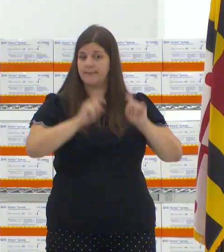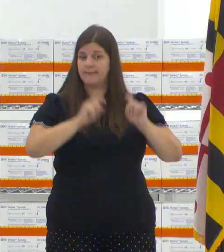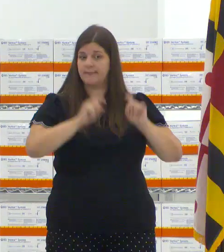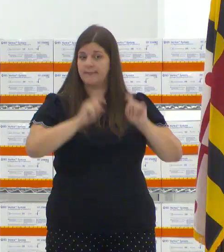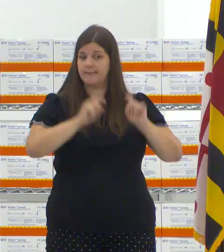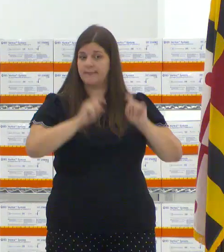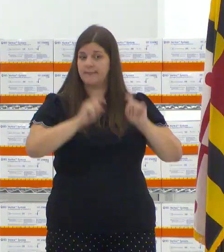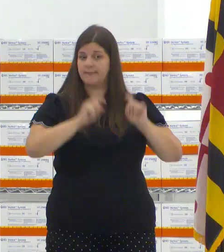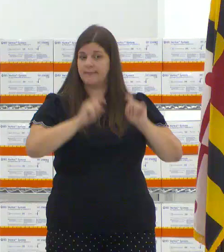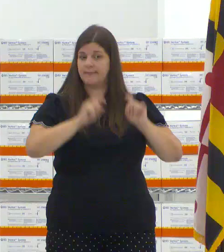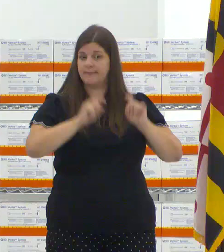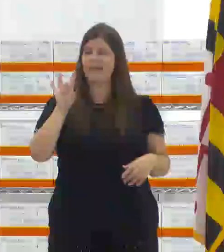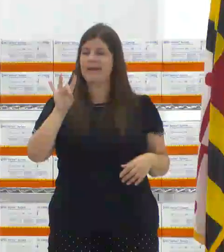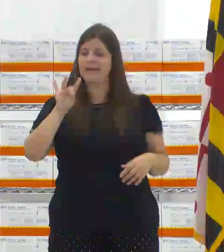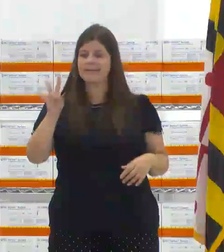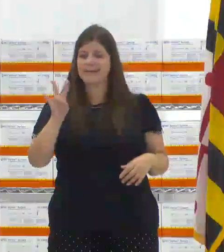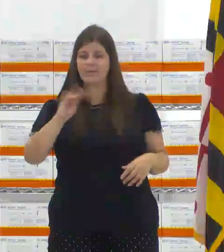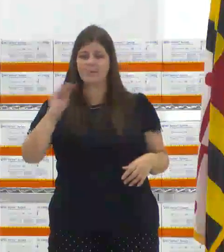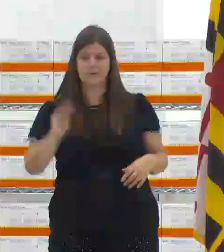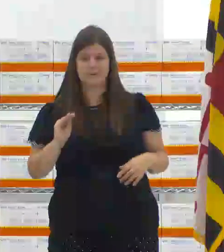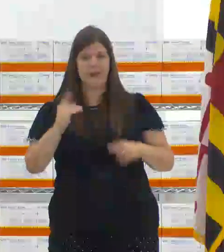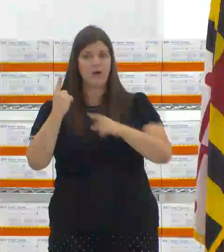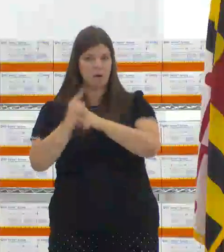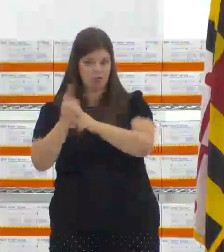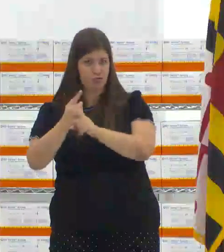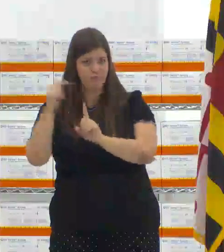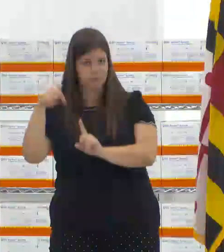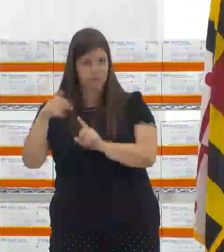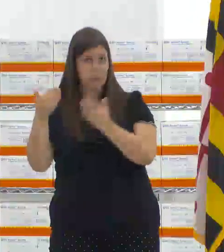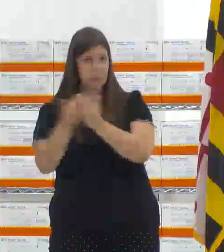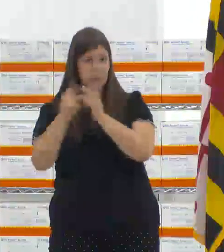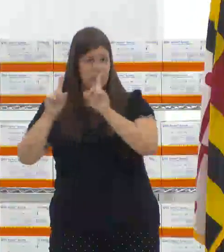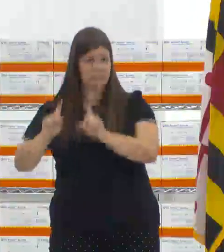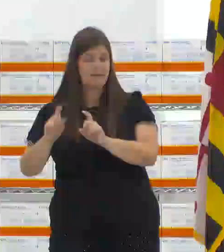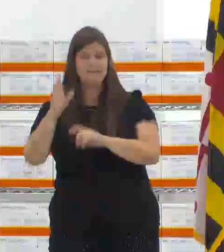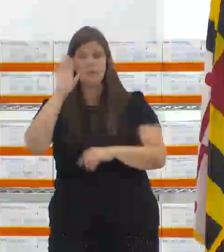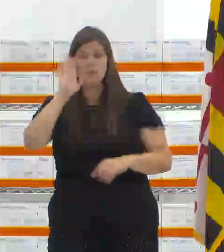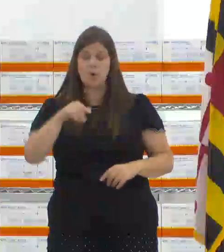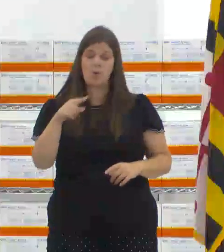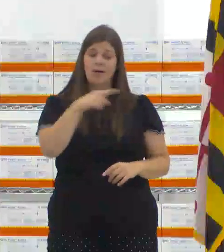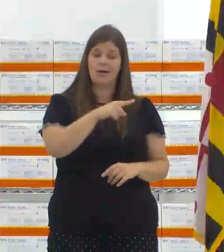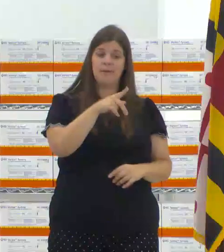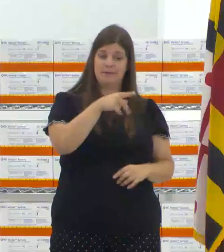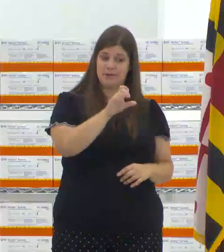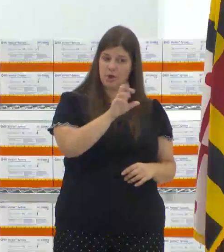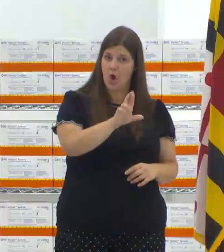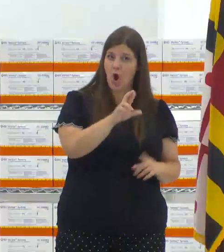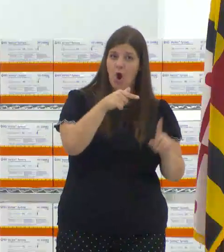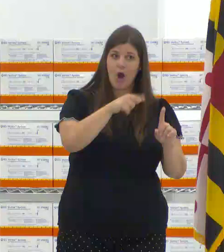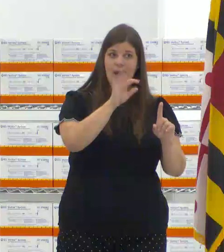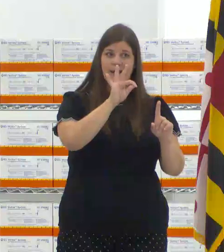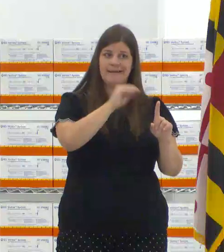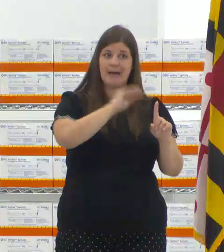antigen test, which is much more accurate. All three can probably answer better than me. But the early tests that came out were not very effective and